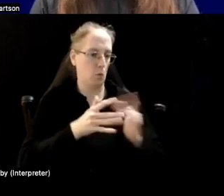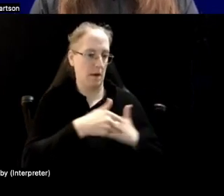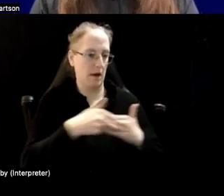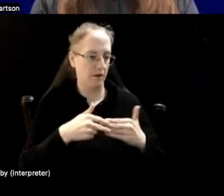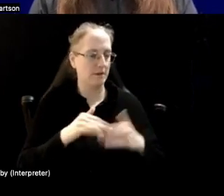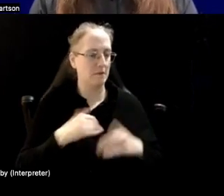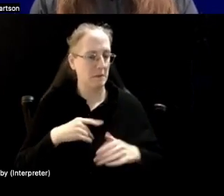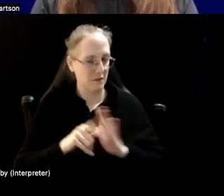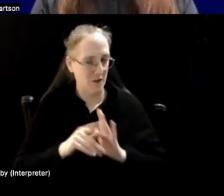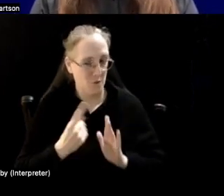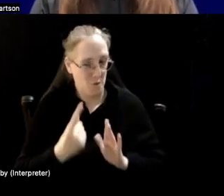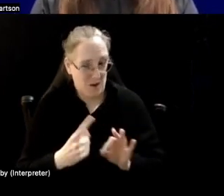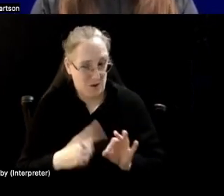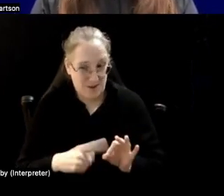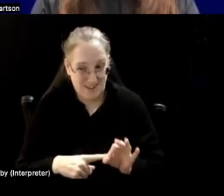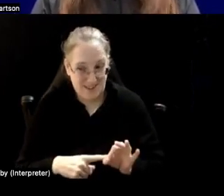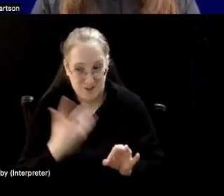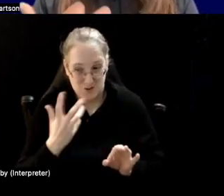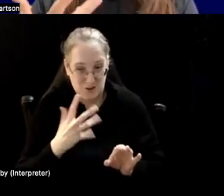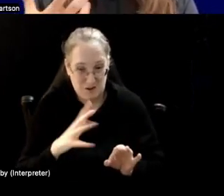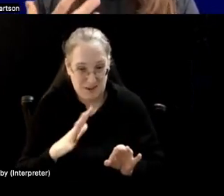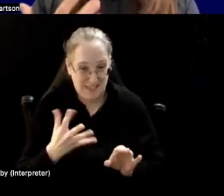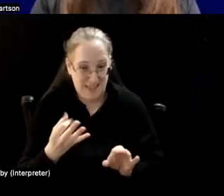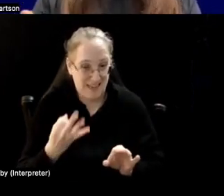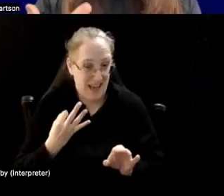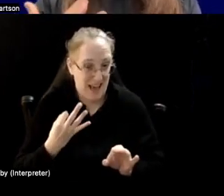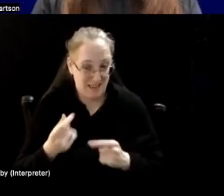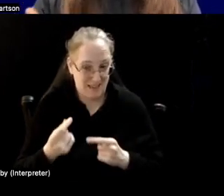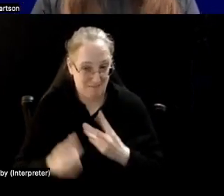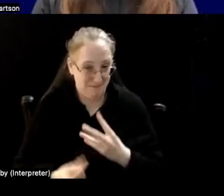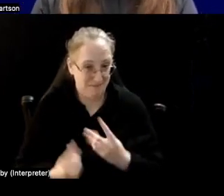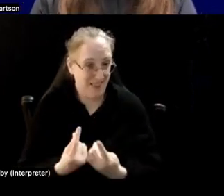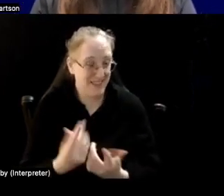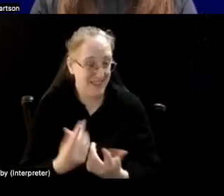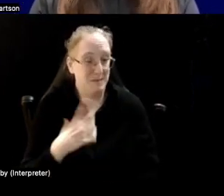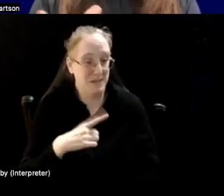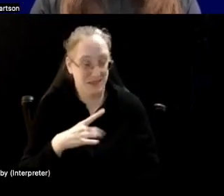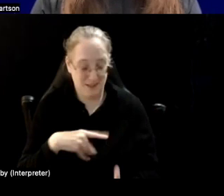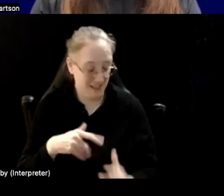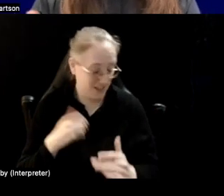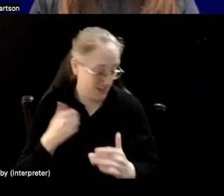I'm really sorry that you didn't get to ask questions. It's such a dense topic.